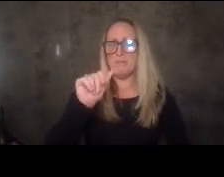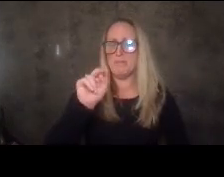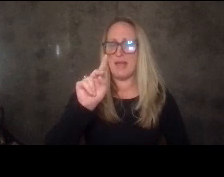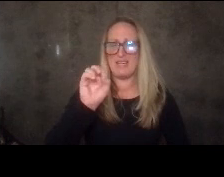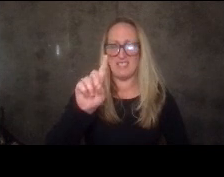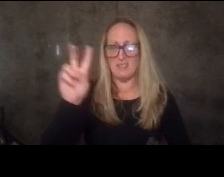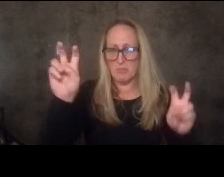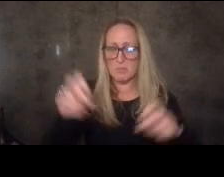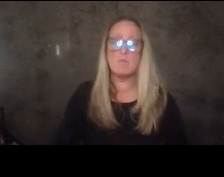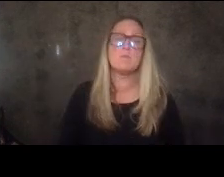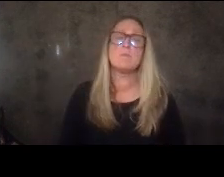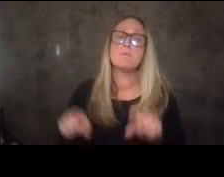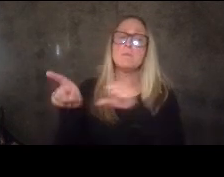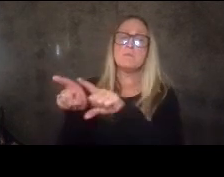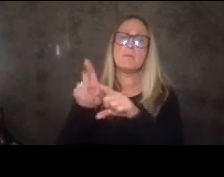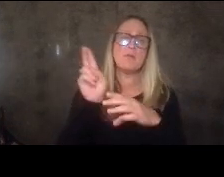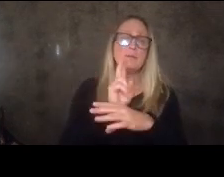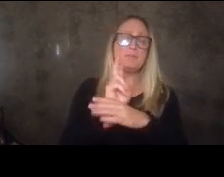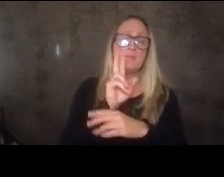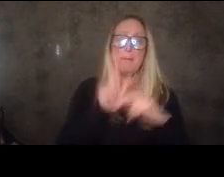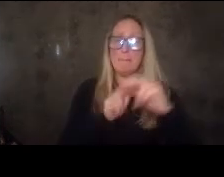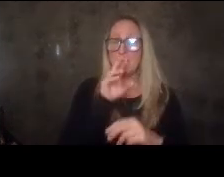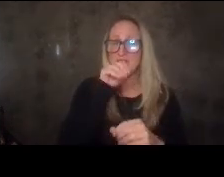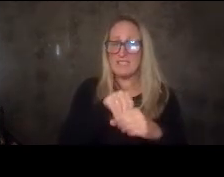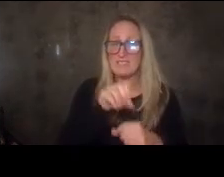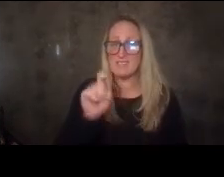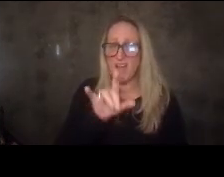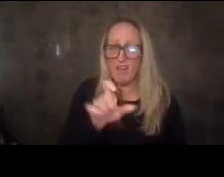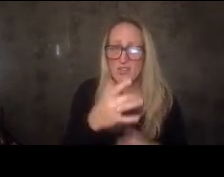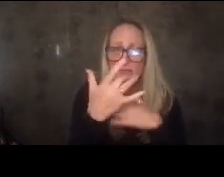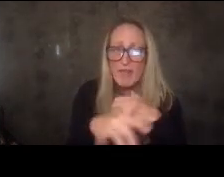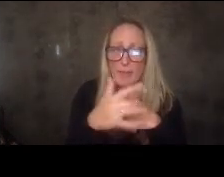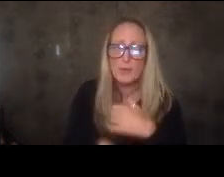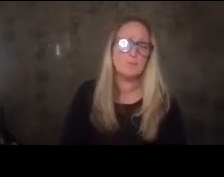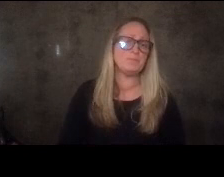We also recommend using just the built in styles that we have so you don't have to necessarily go